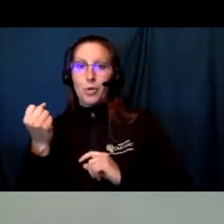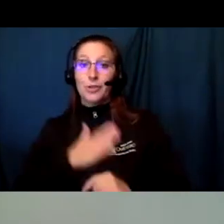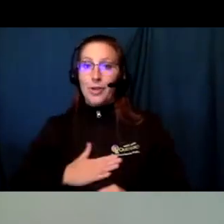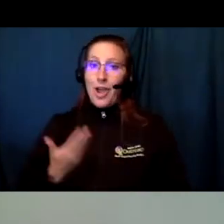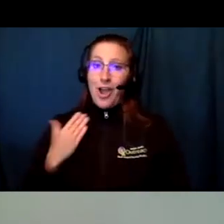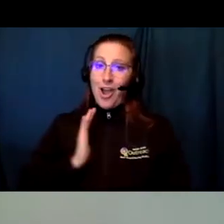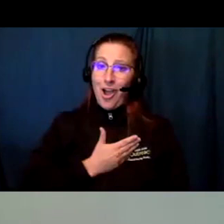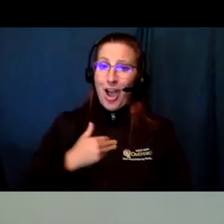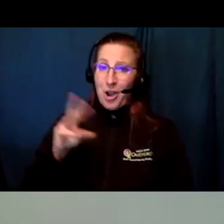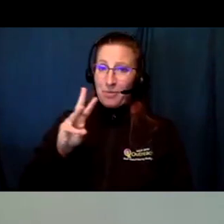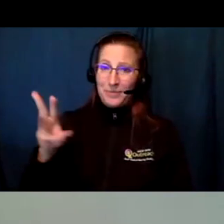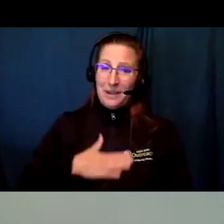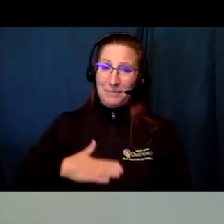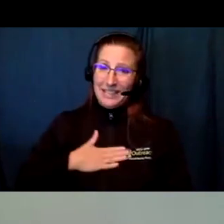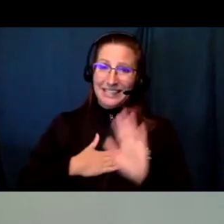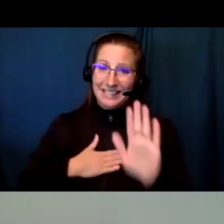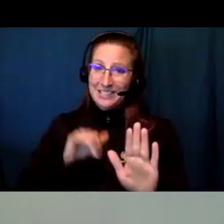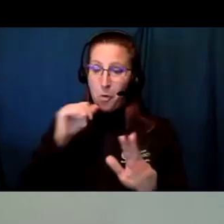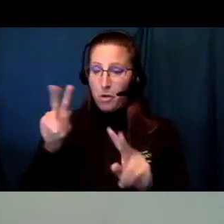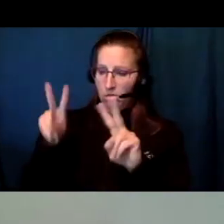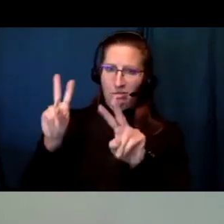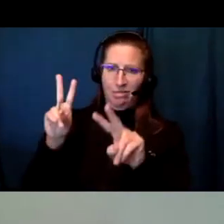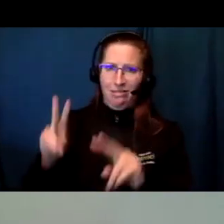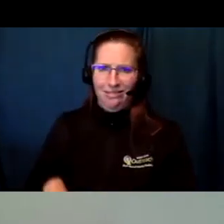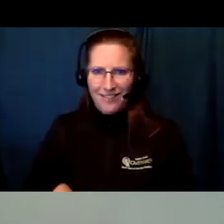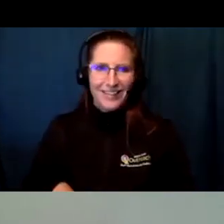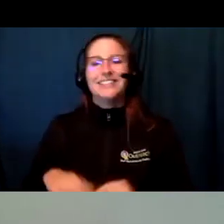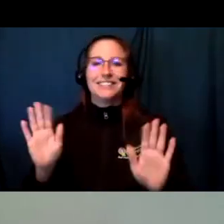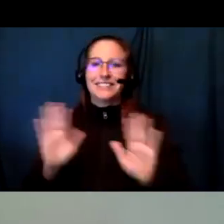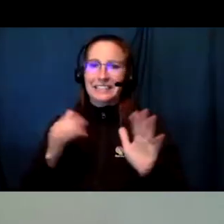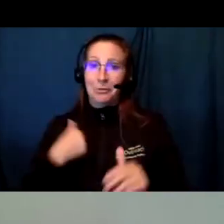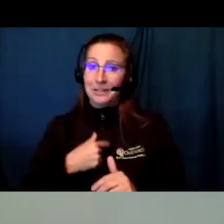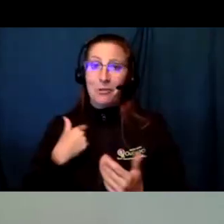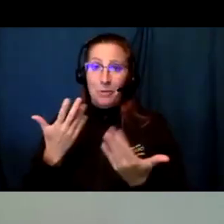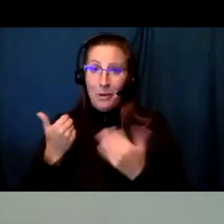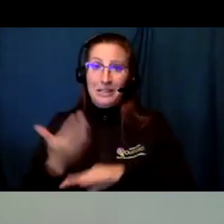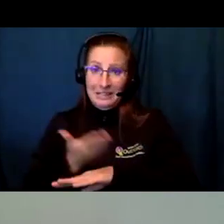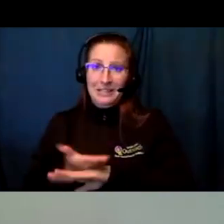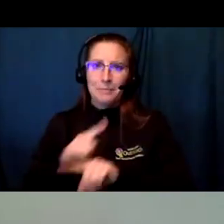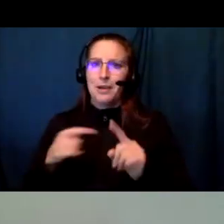It's in a process of a revamping. We just haven't been able to get the contract in place to do that yet.